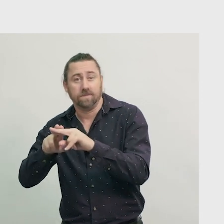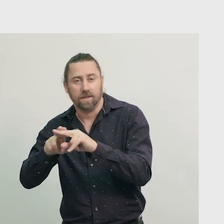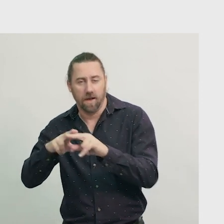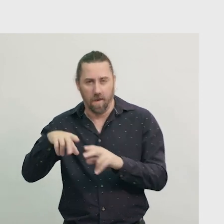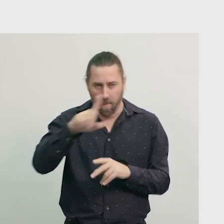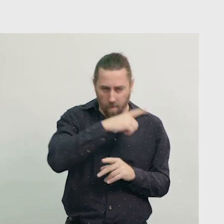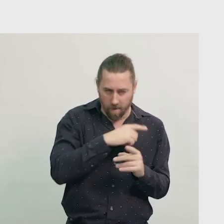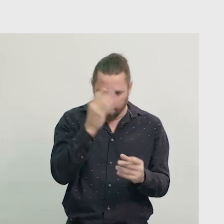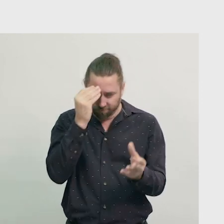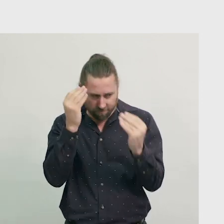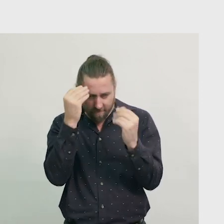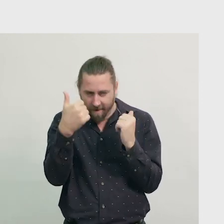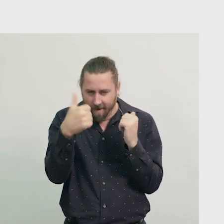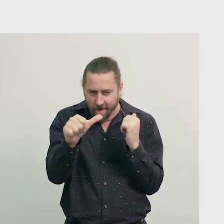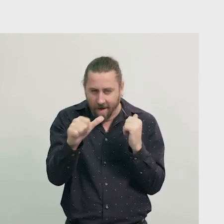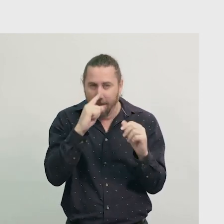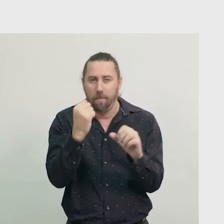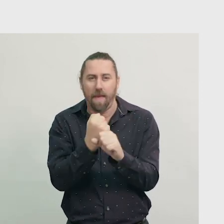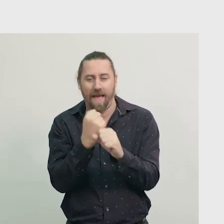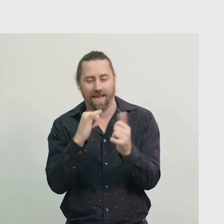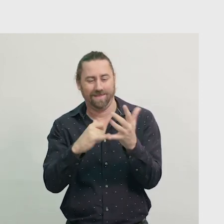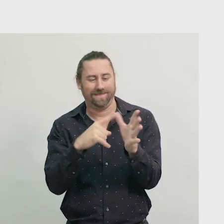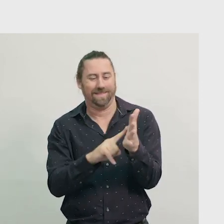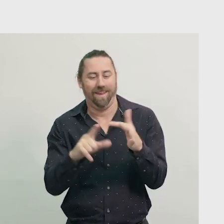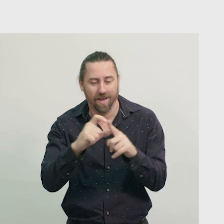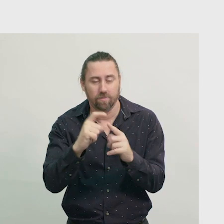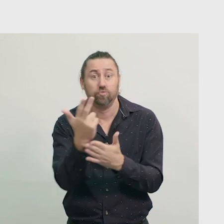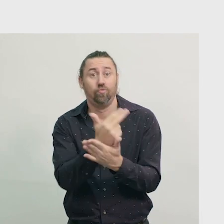and used our new knowledge and skills, to create a scale drawing.